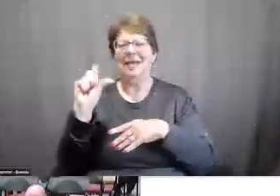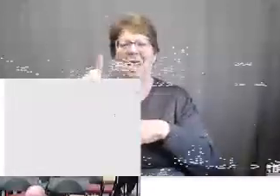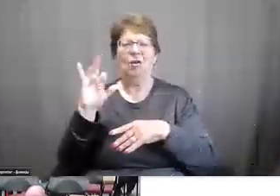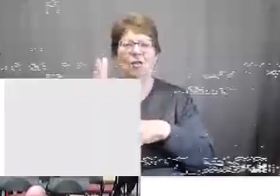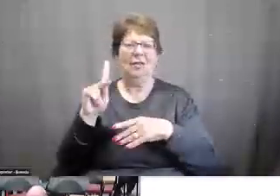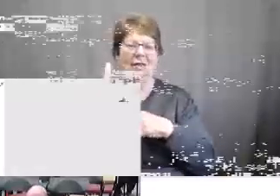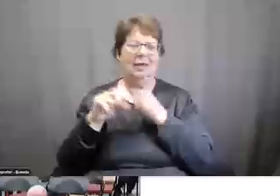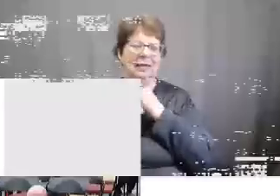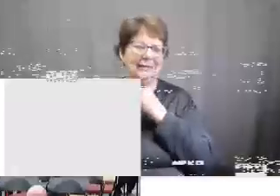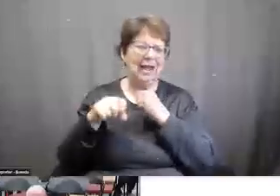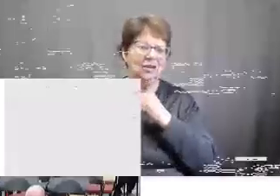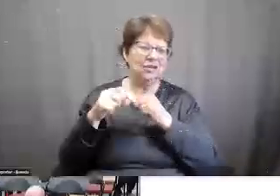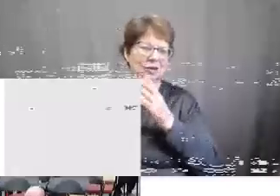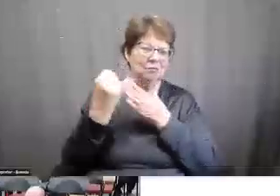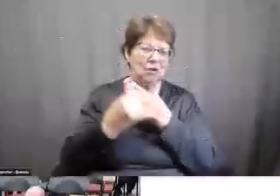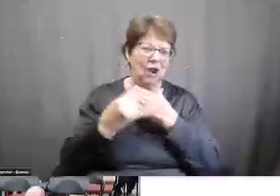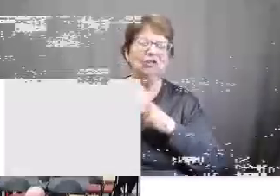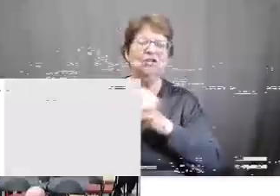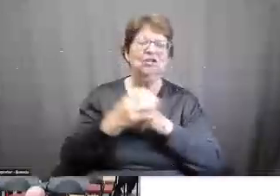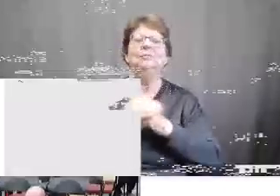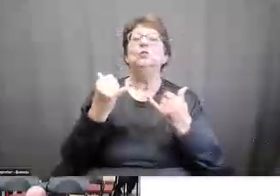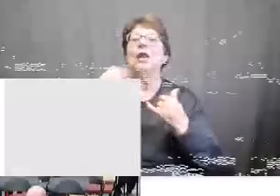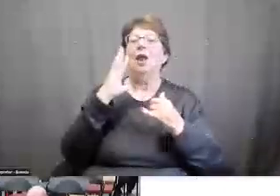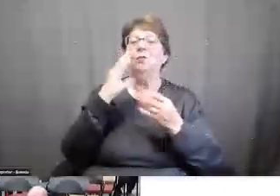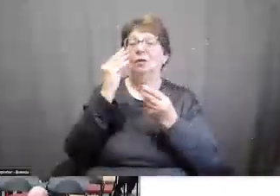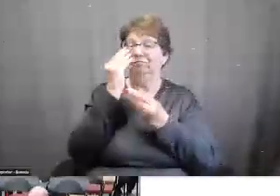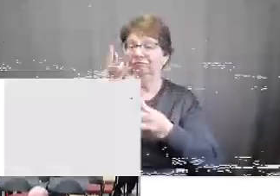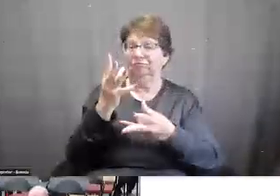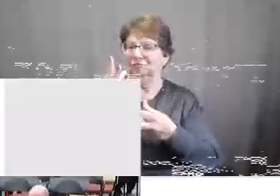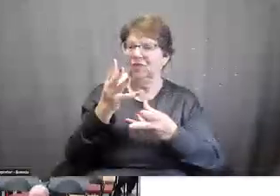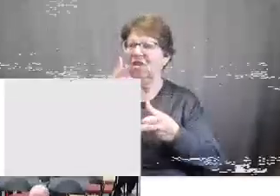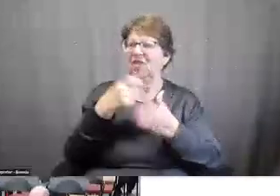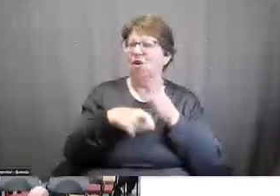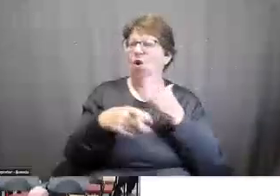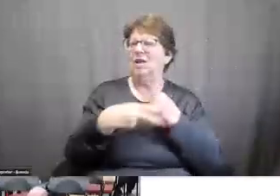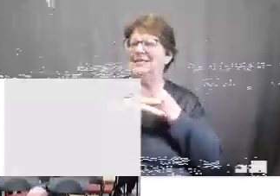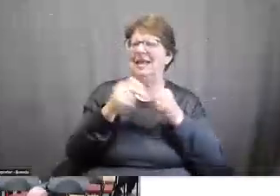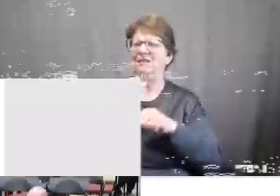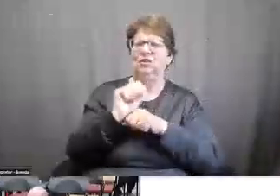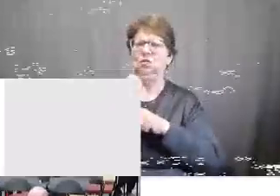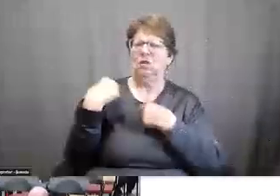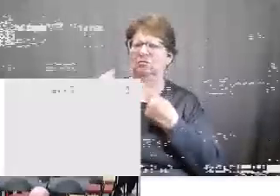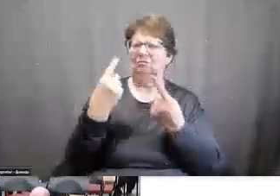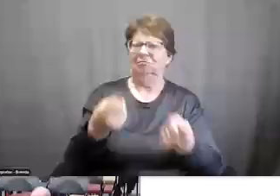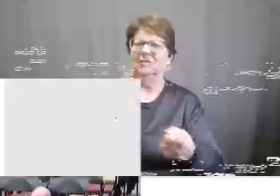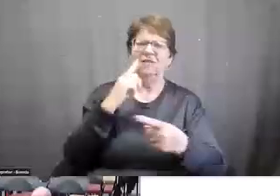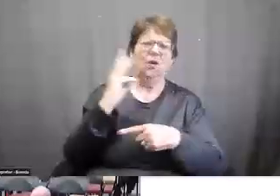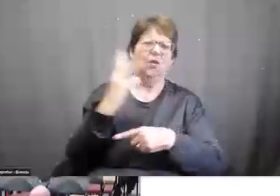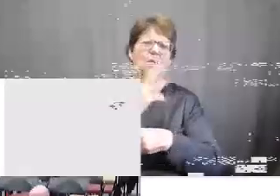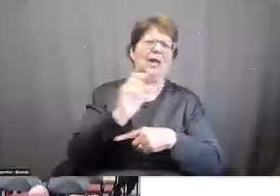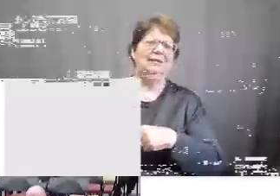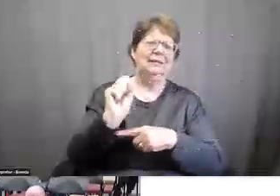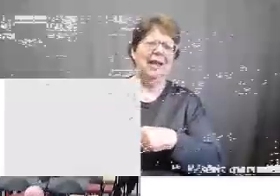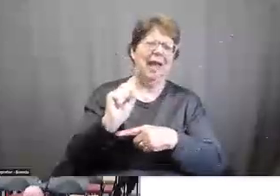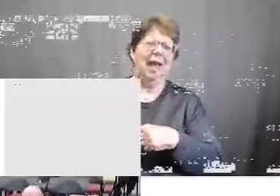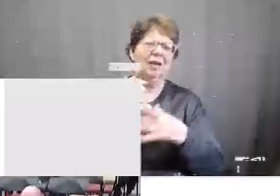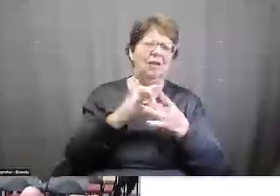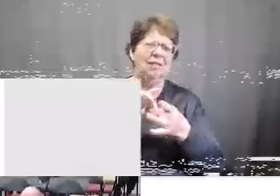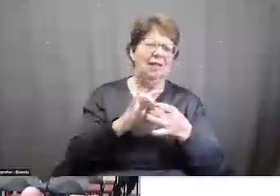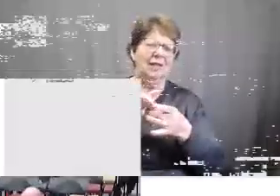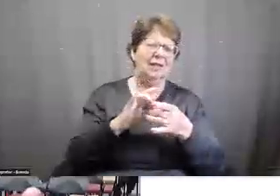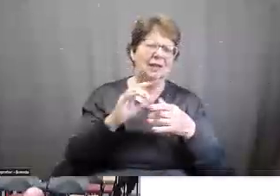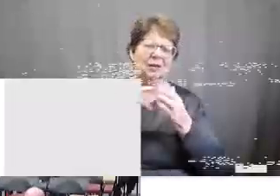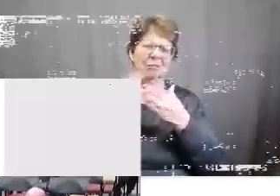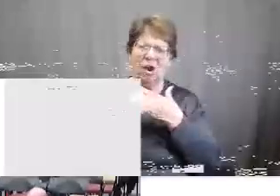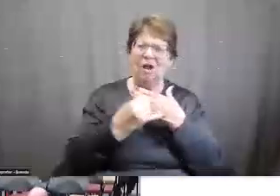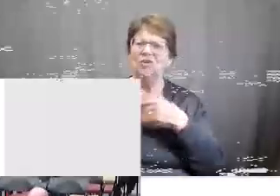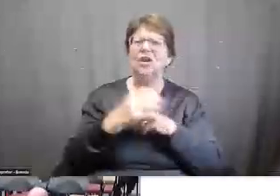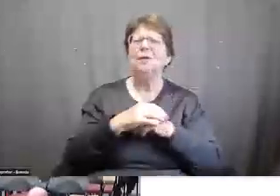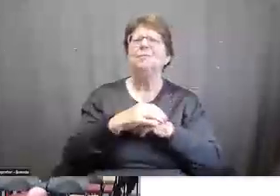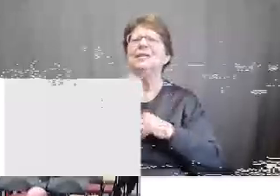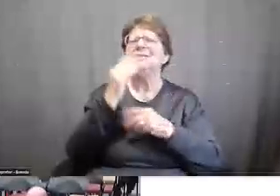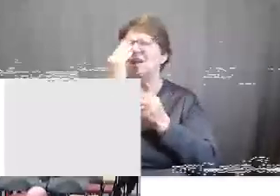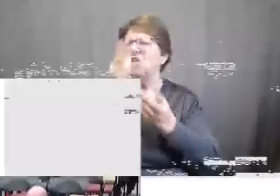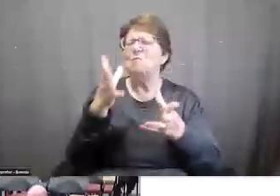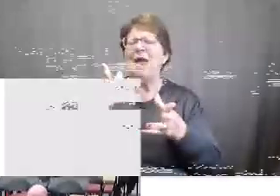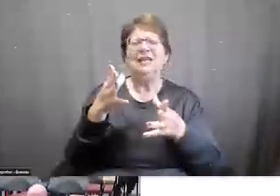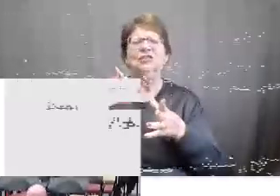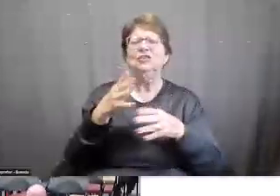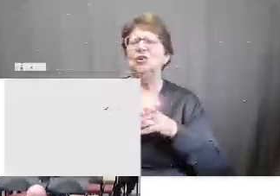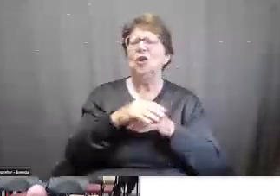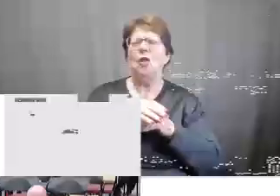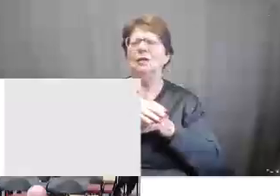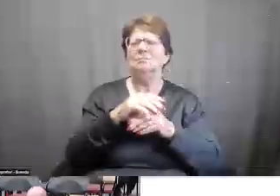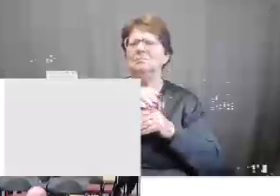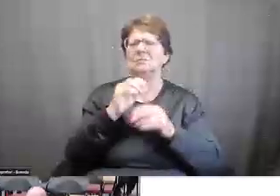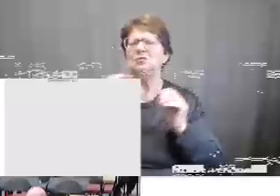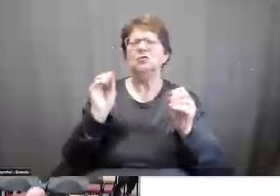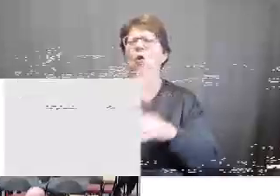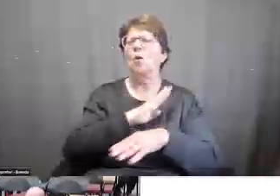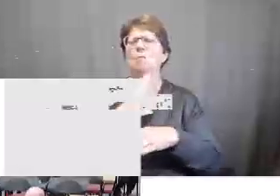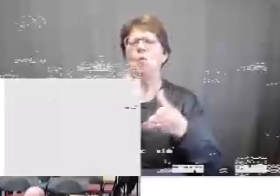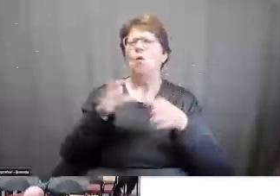Boardroom: So today, we're going to provide an update on cost savings work that has been ongoing for the West Seattle Inc. Extension project. This is an informational briefing, item only, and no board action is requested today. Next slide, please.